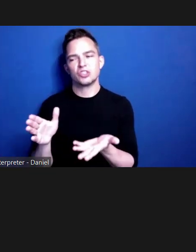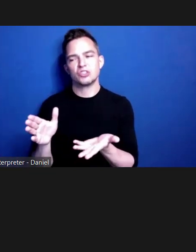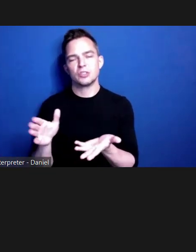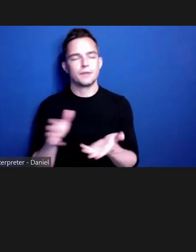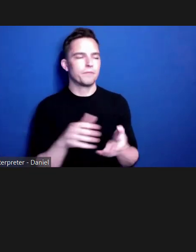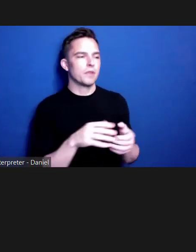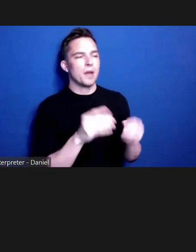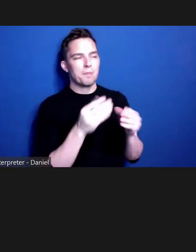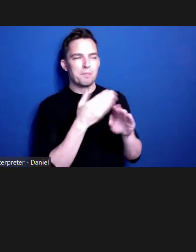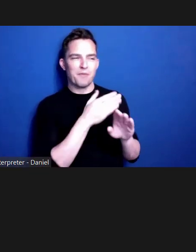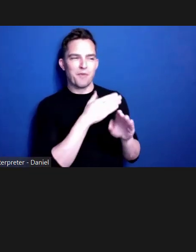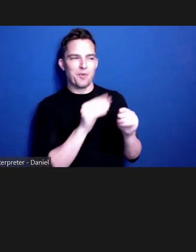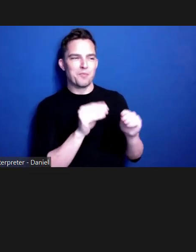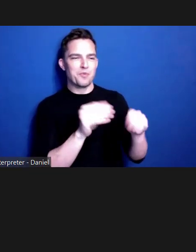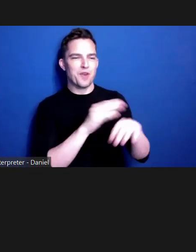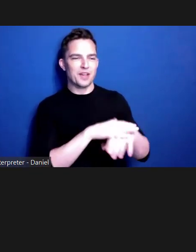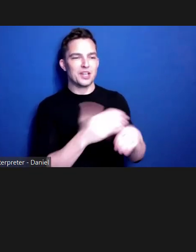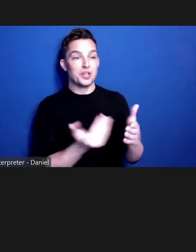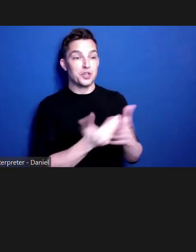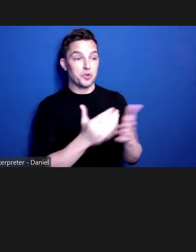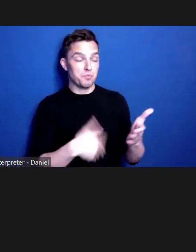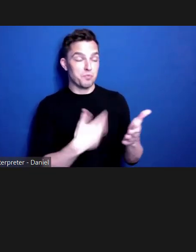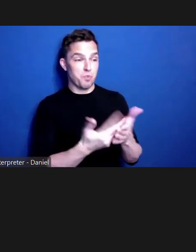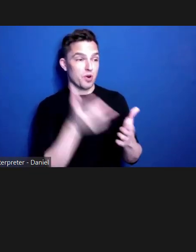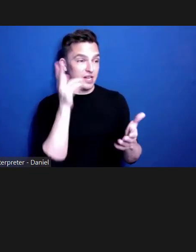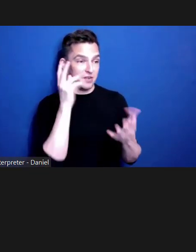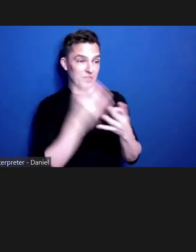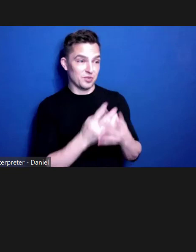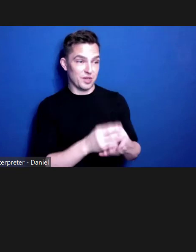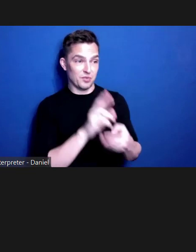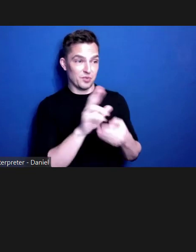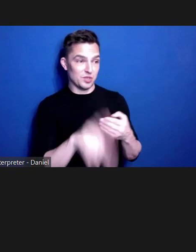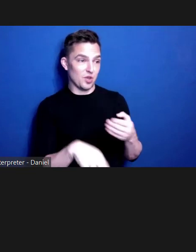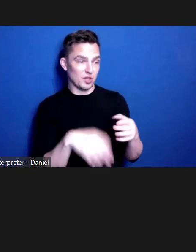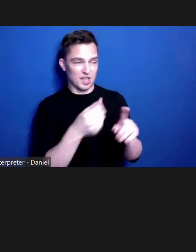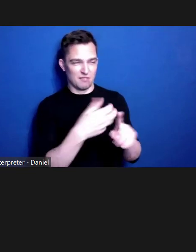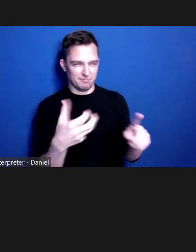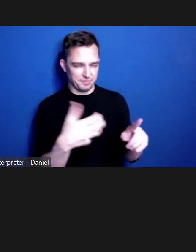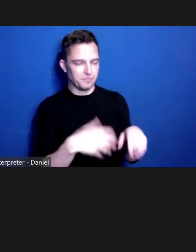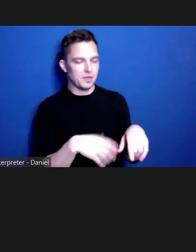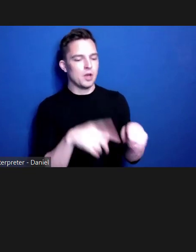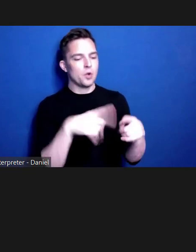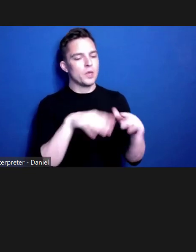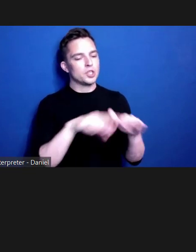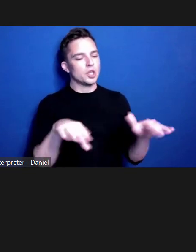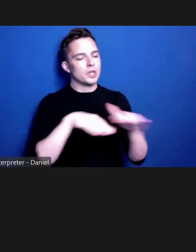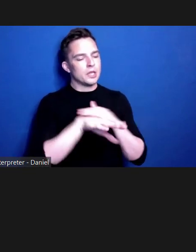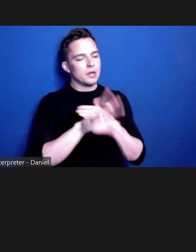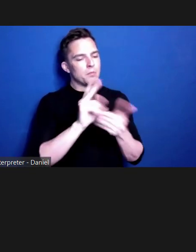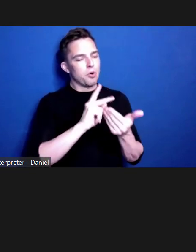newborn hearing screening results. When children enter programs or a system, especially during the first